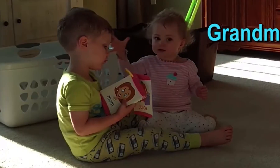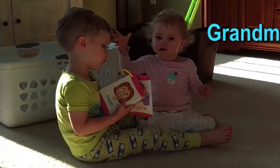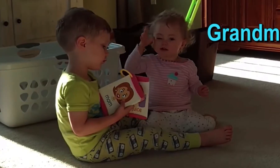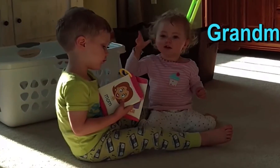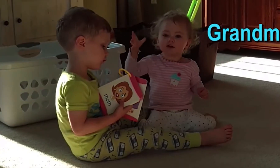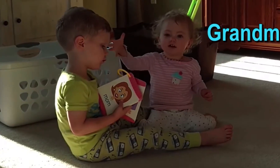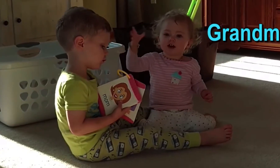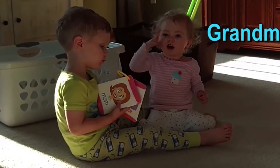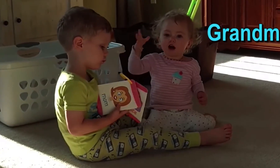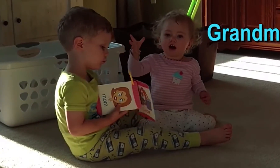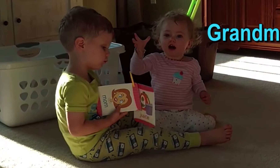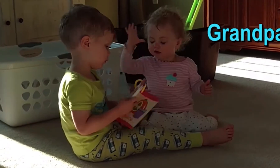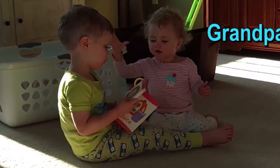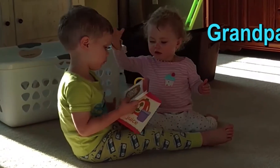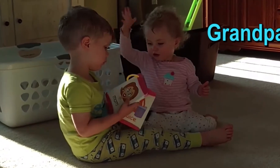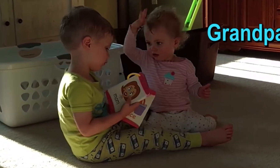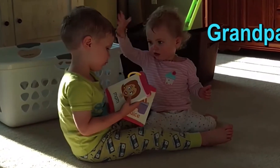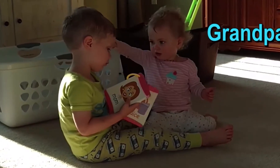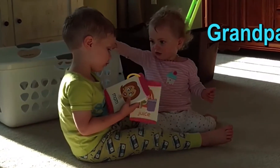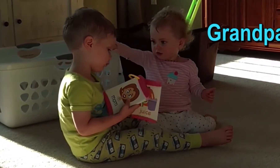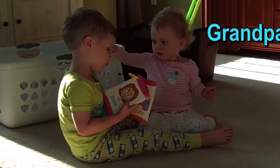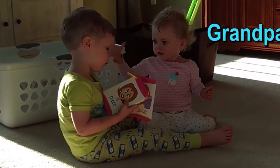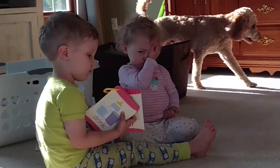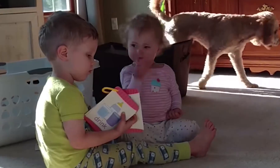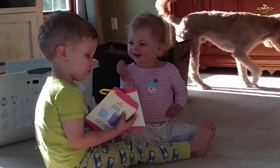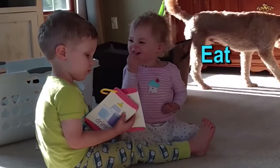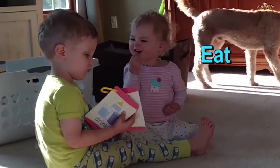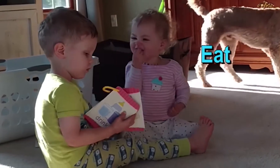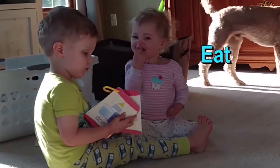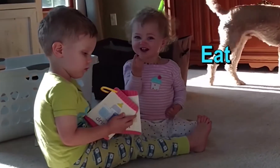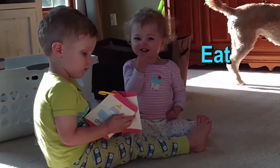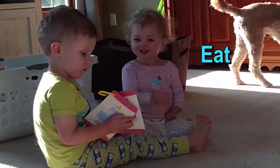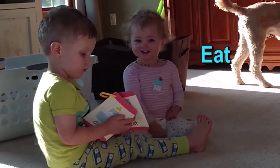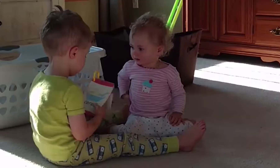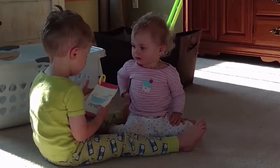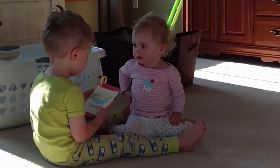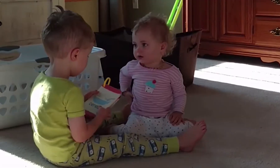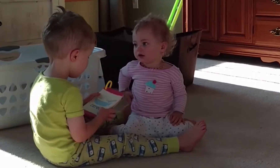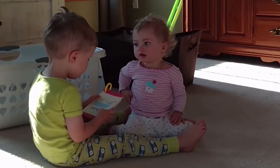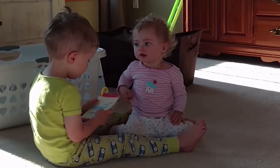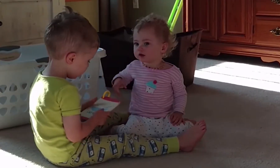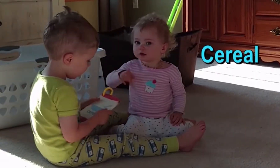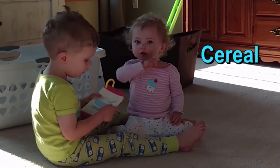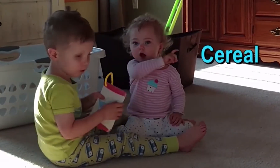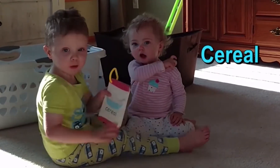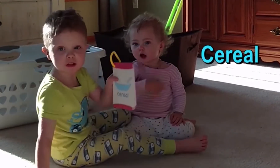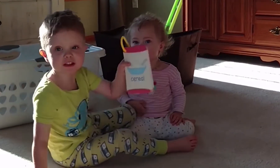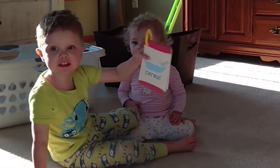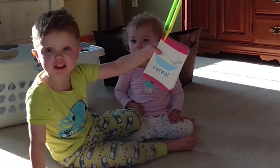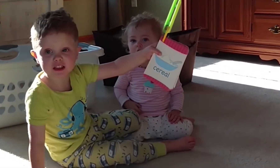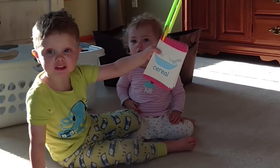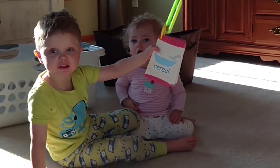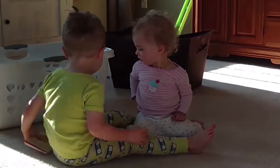Grandma. Grandpa. Eat Cereal